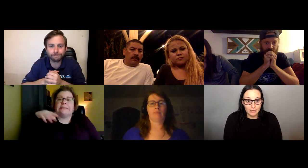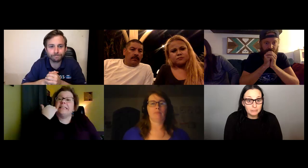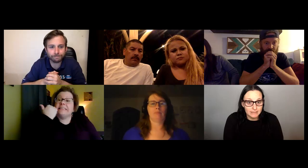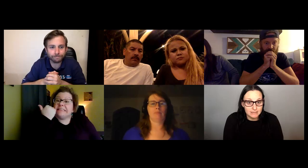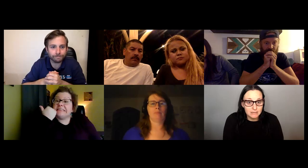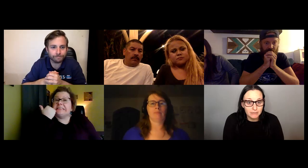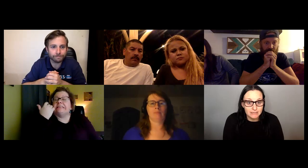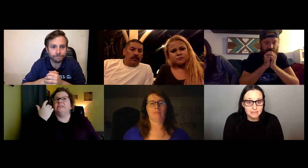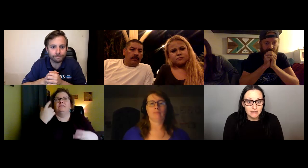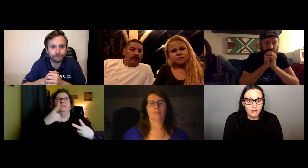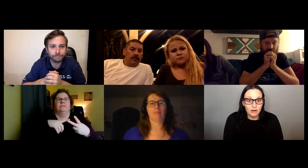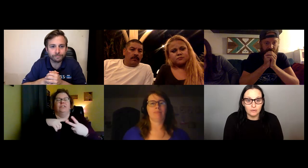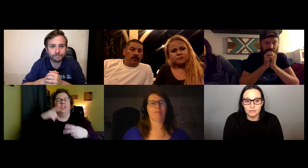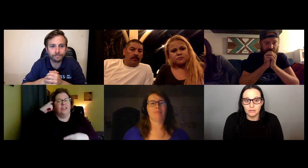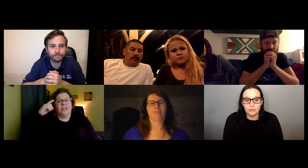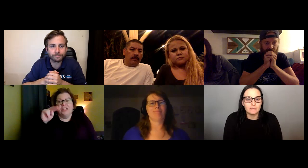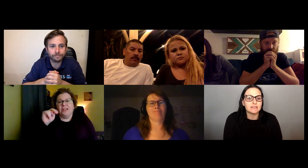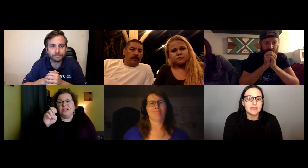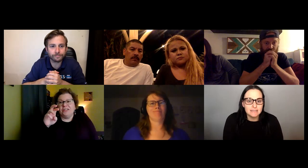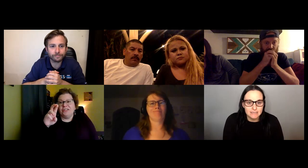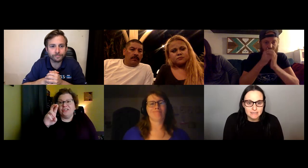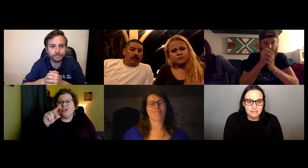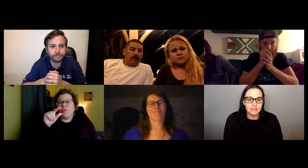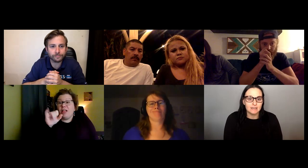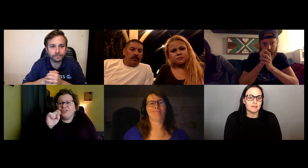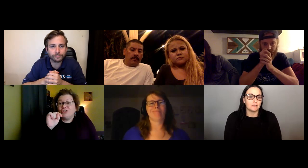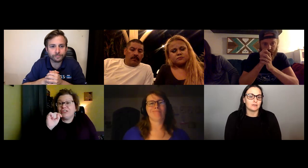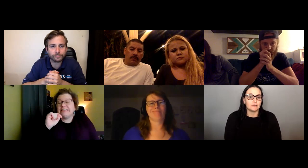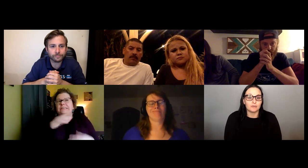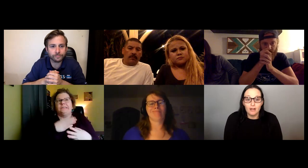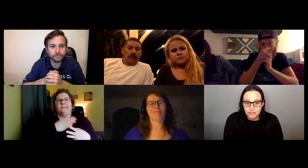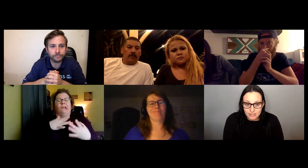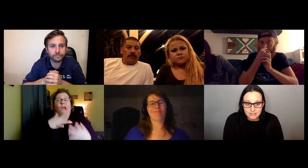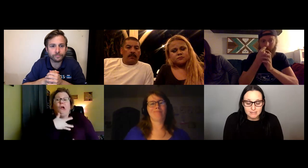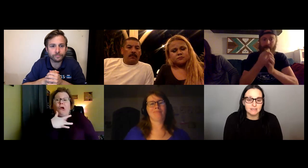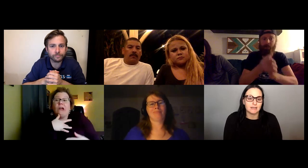implants implants oh you know even the dentists the